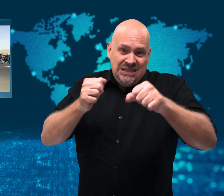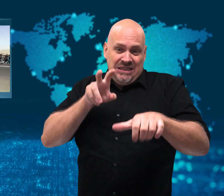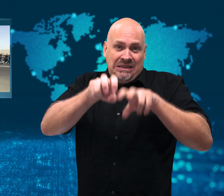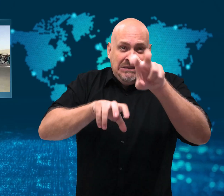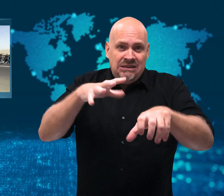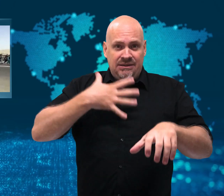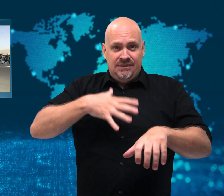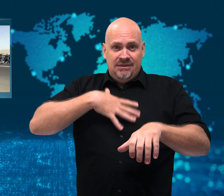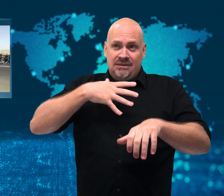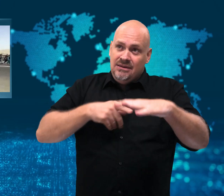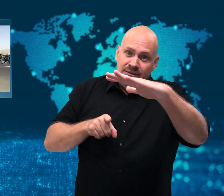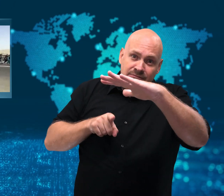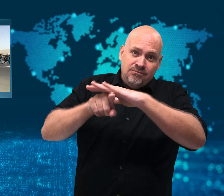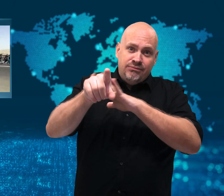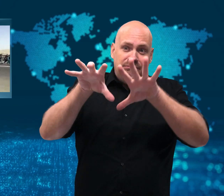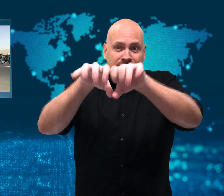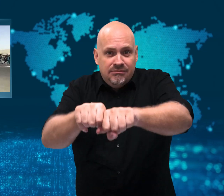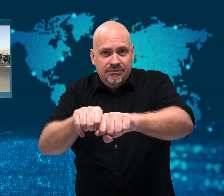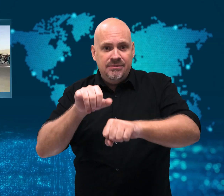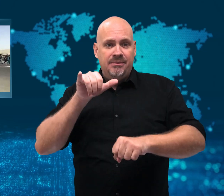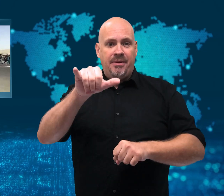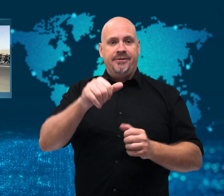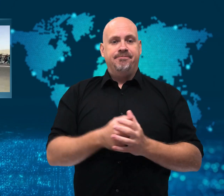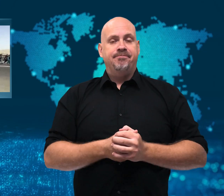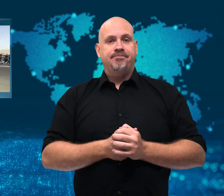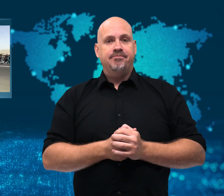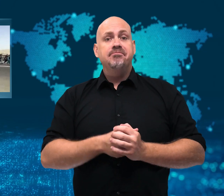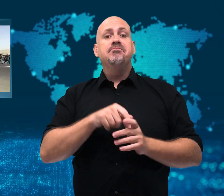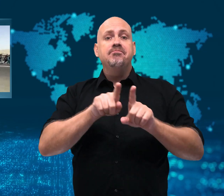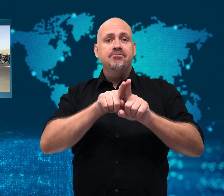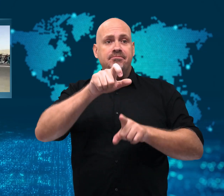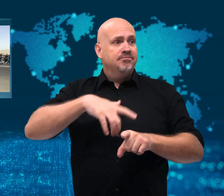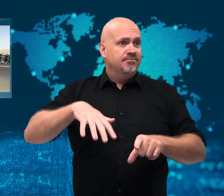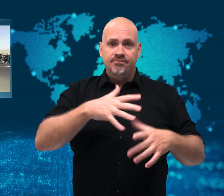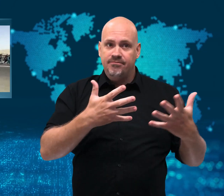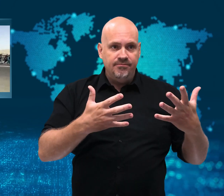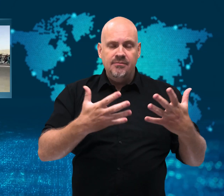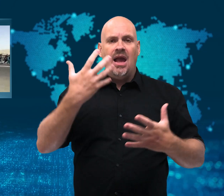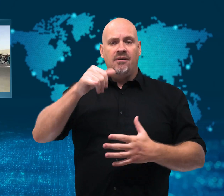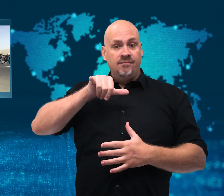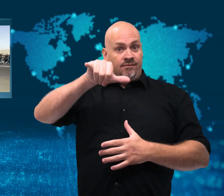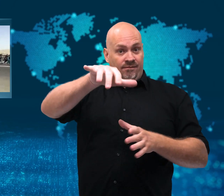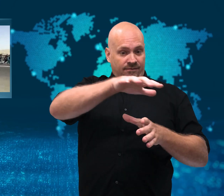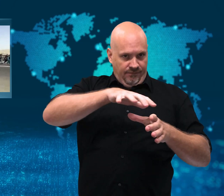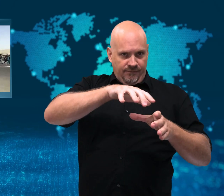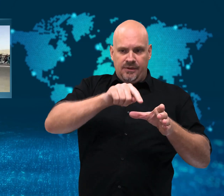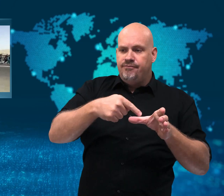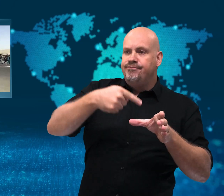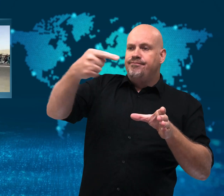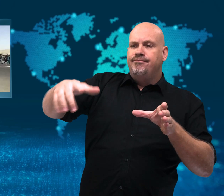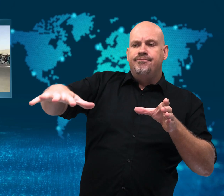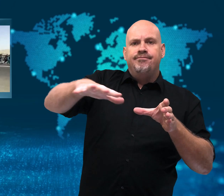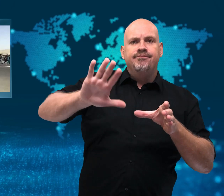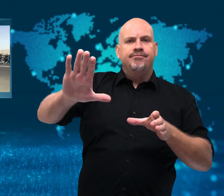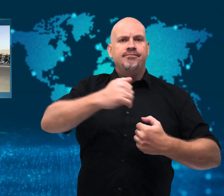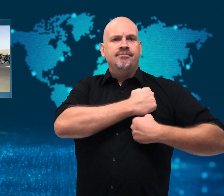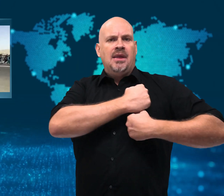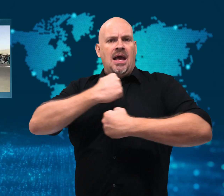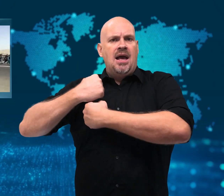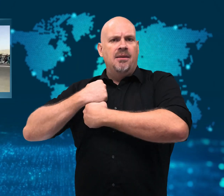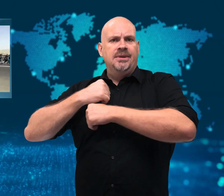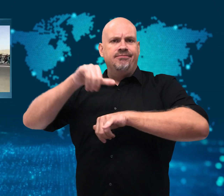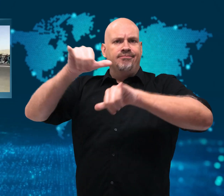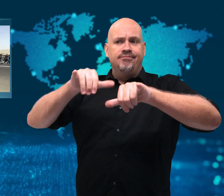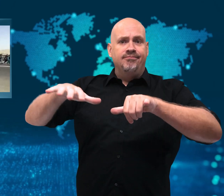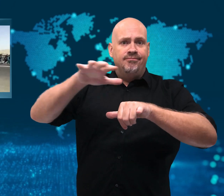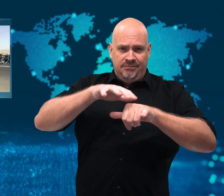People rushed to the military side of the airport where American, British,